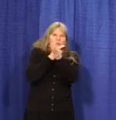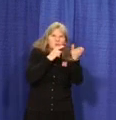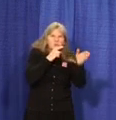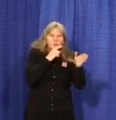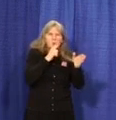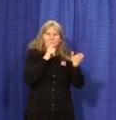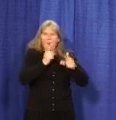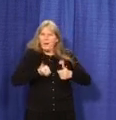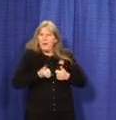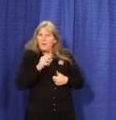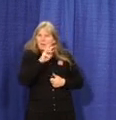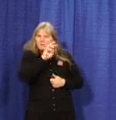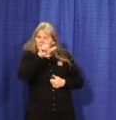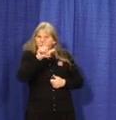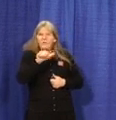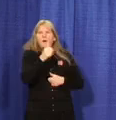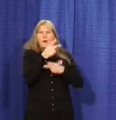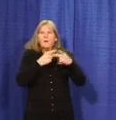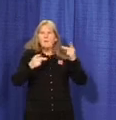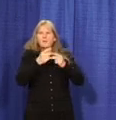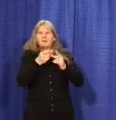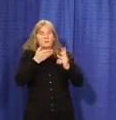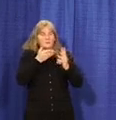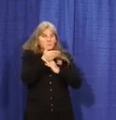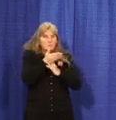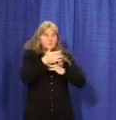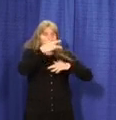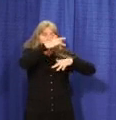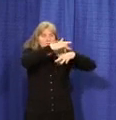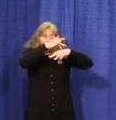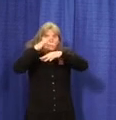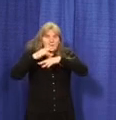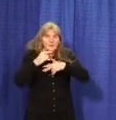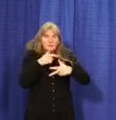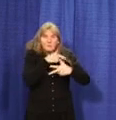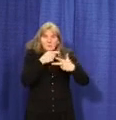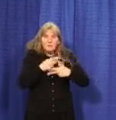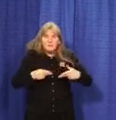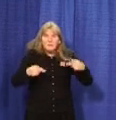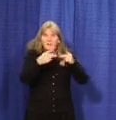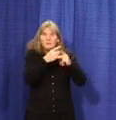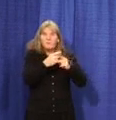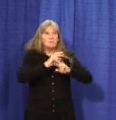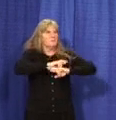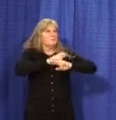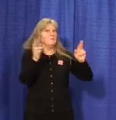Lake or elsewhere that may have been in those locations came forward for testing.